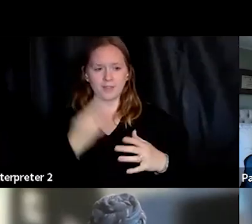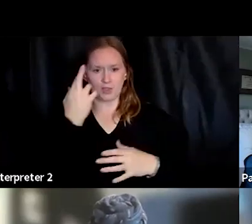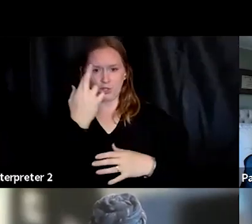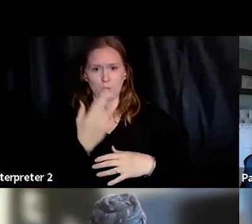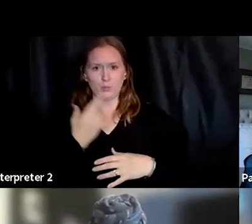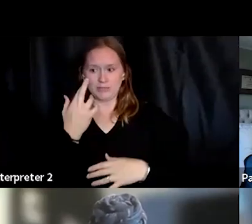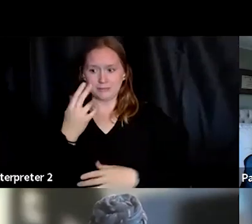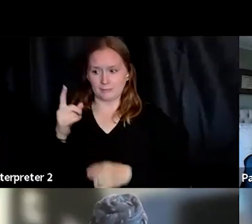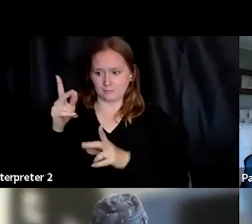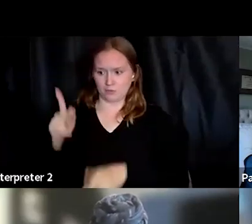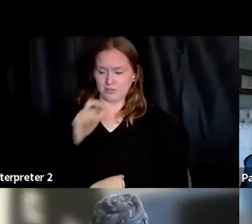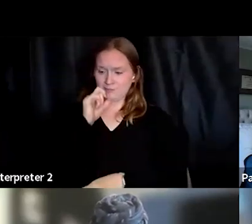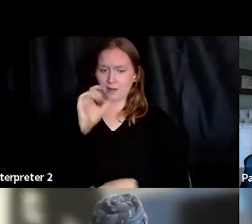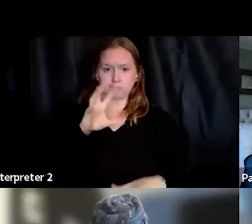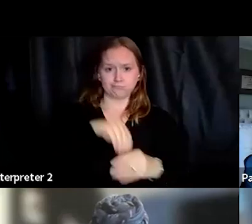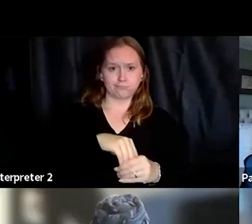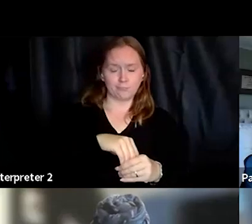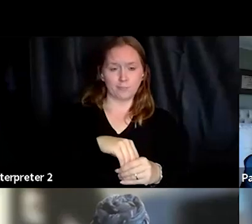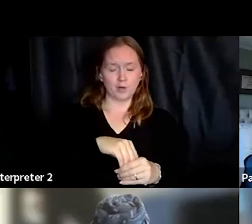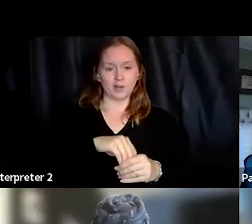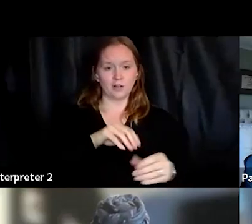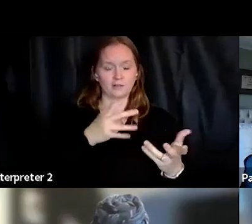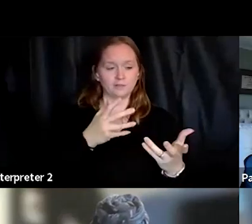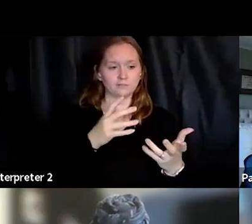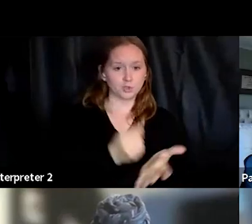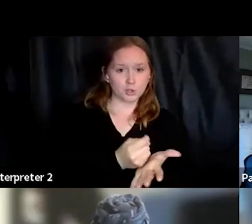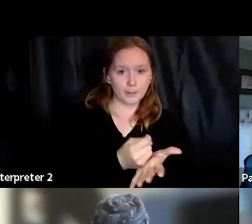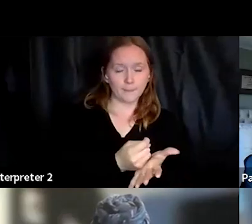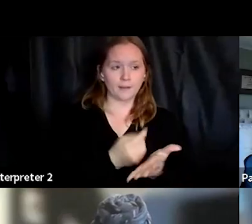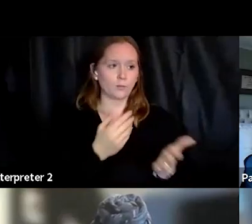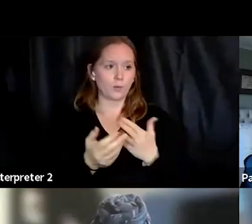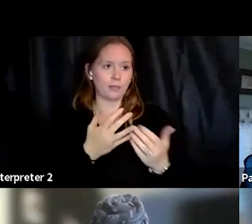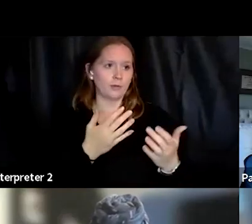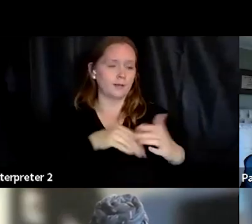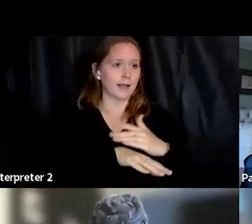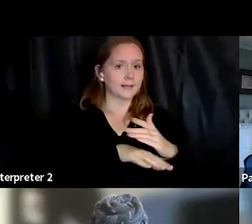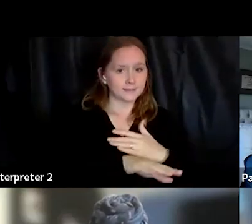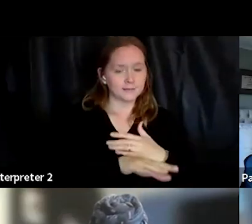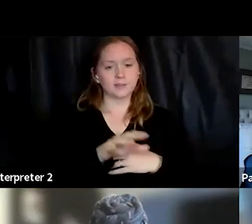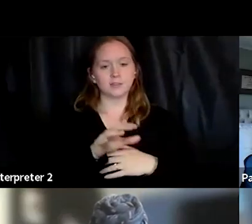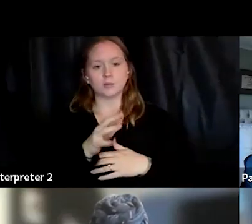whether that's symptom related or access related. And getting as much documentation